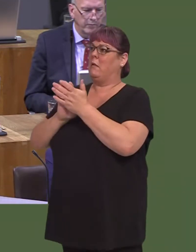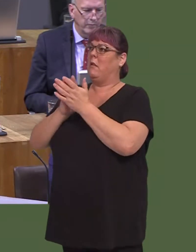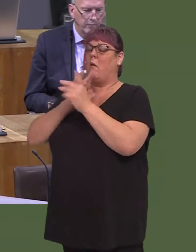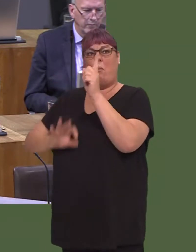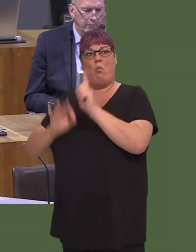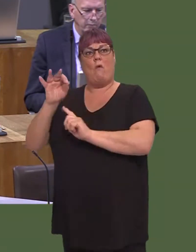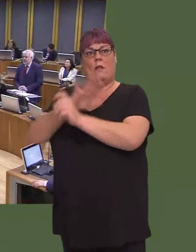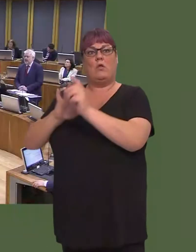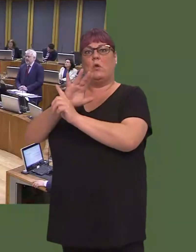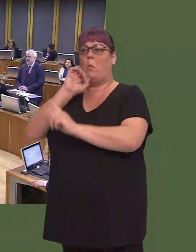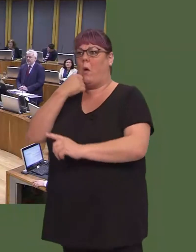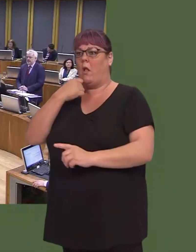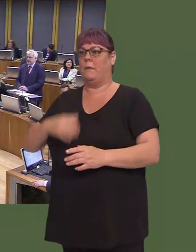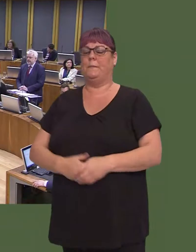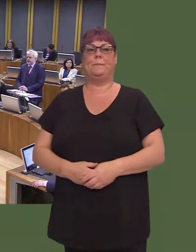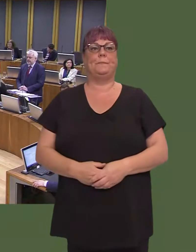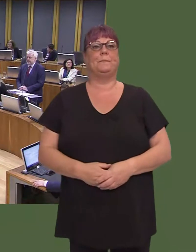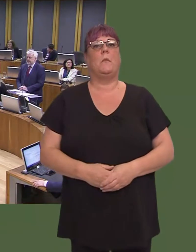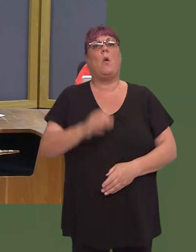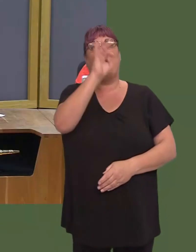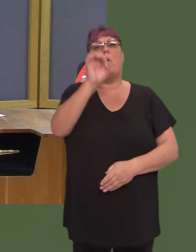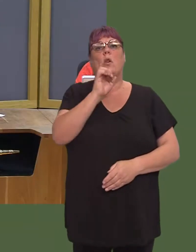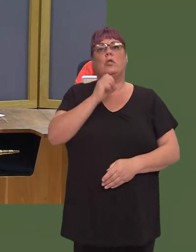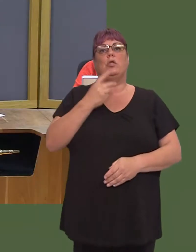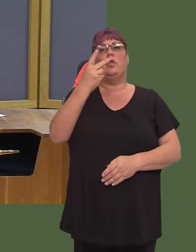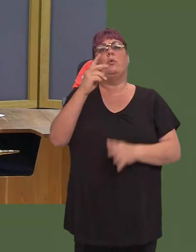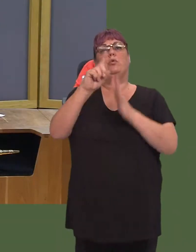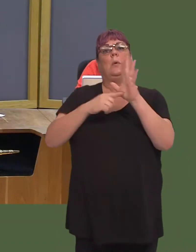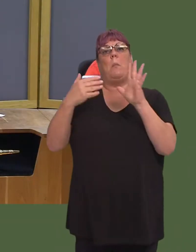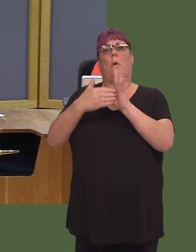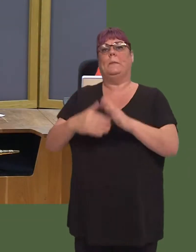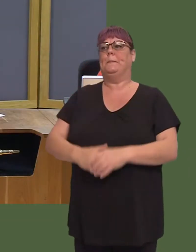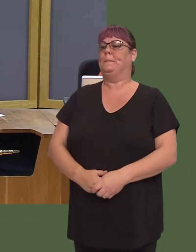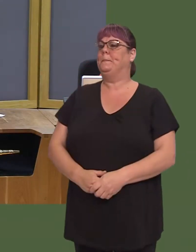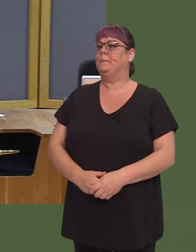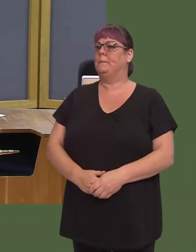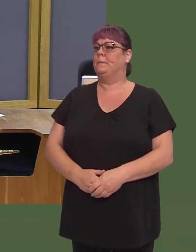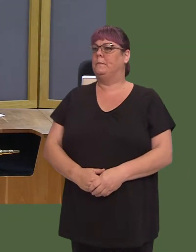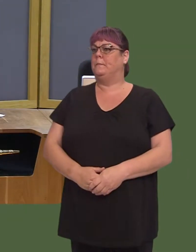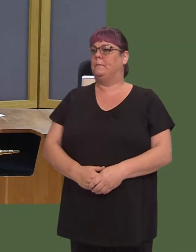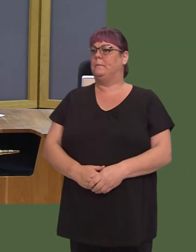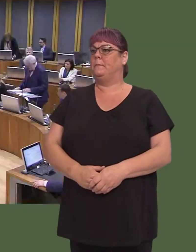onid yw? Mae yna rywbeth unigryw ynglyn ‚'r ffigurau yma yng Nghymru, oherwydd mae gweddill